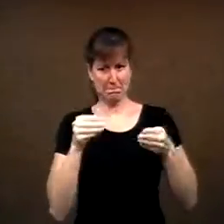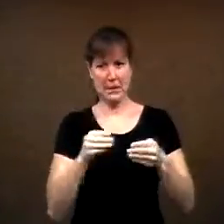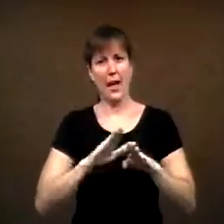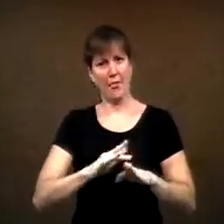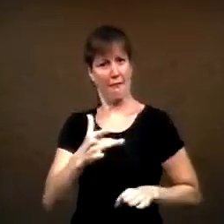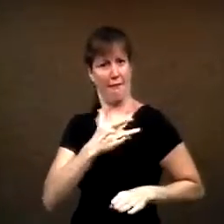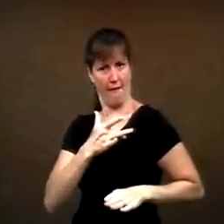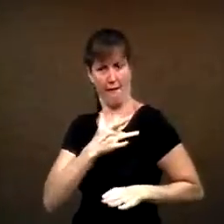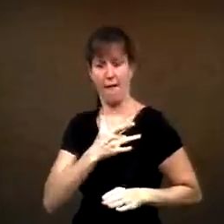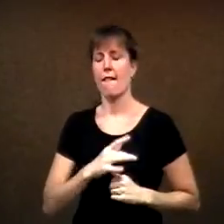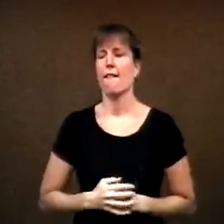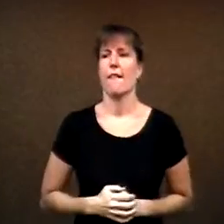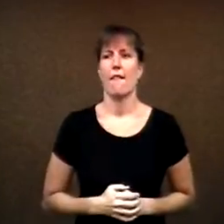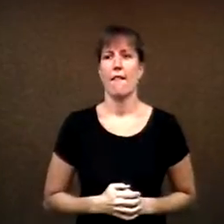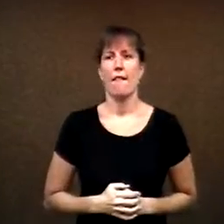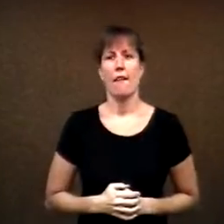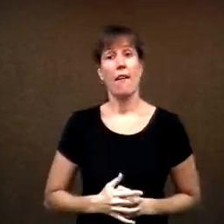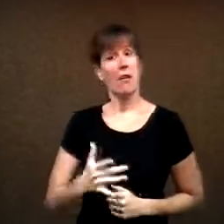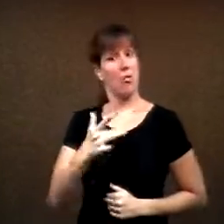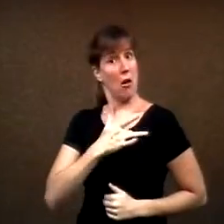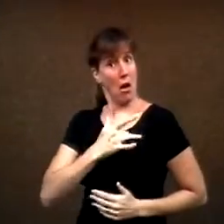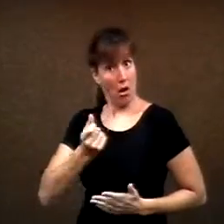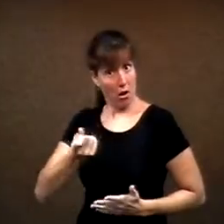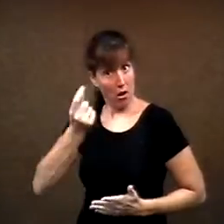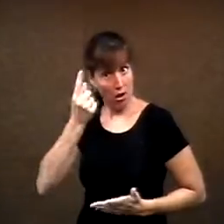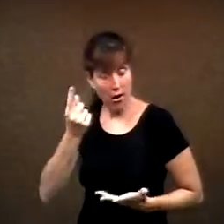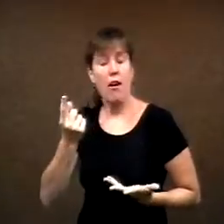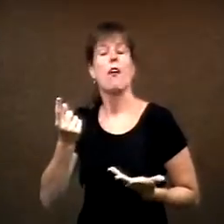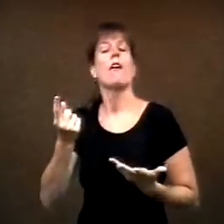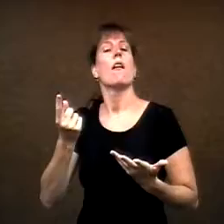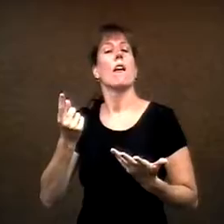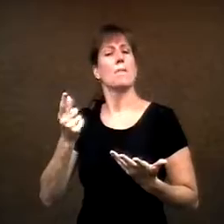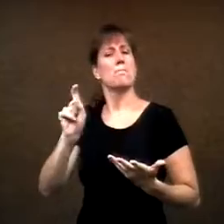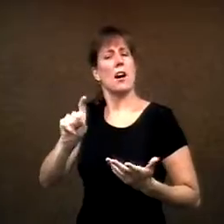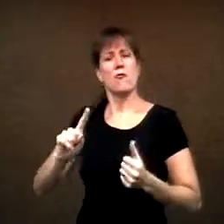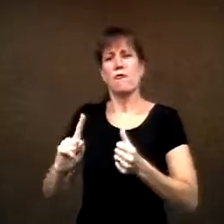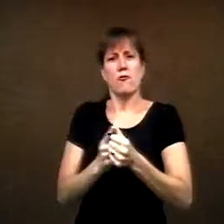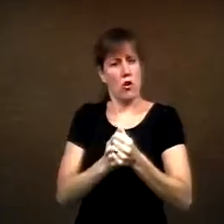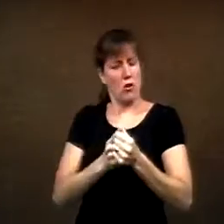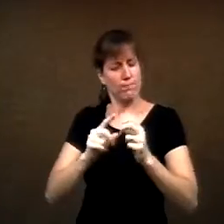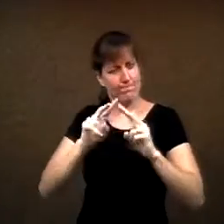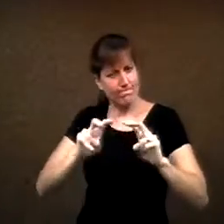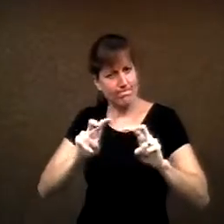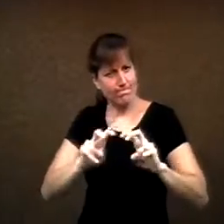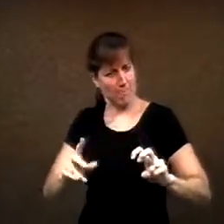In order to understand the heart, we're going to have to understand first of all what the heart is made